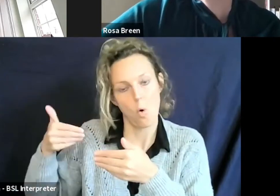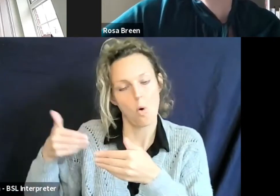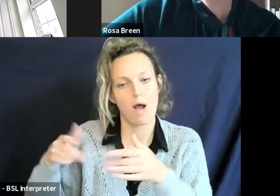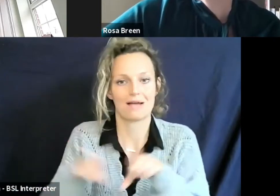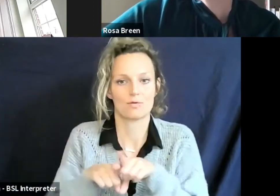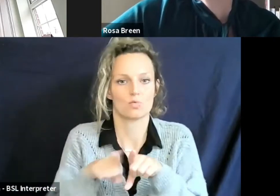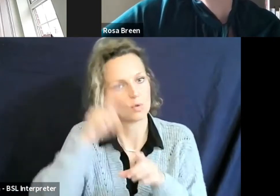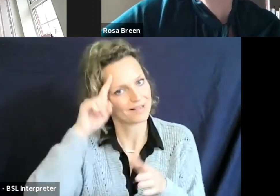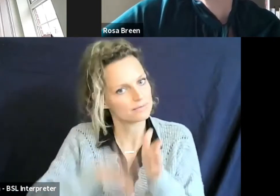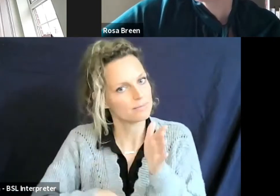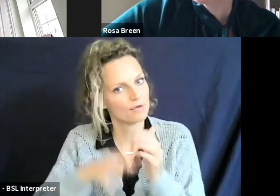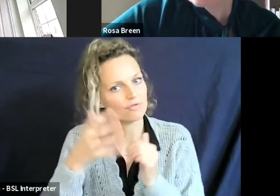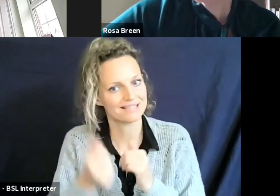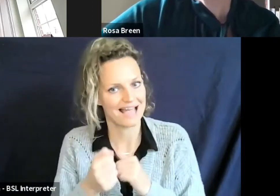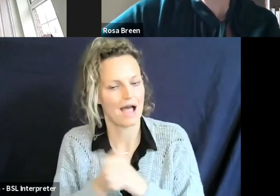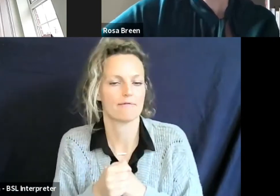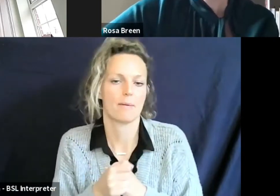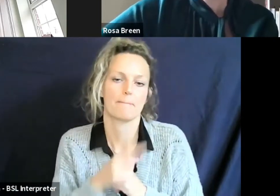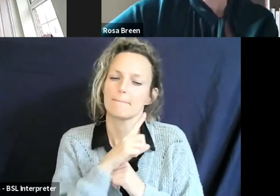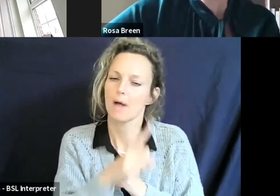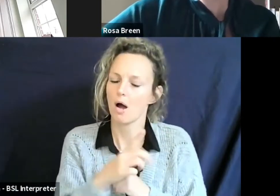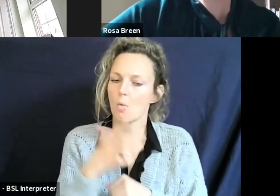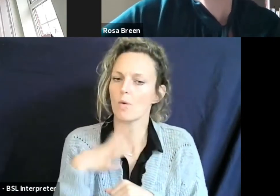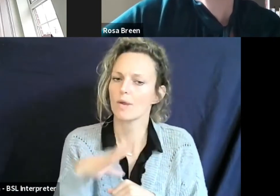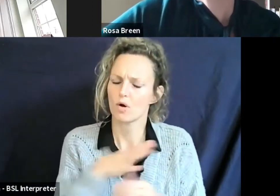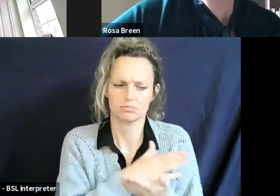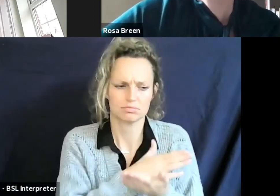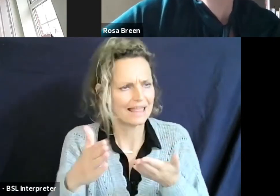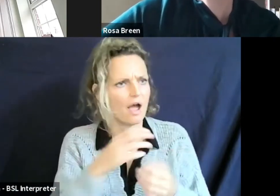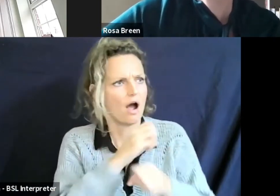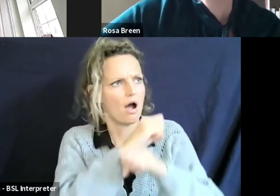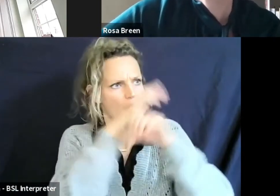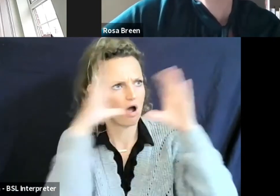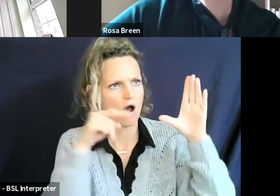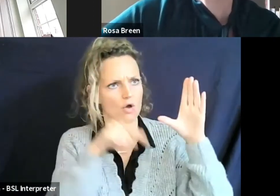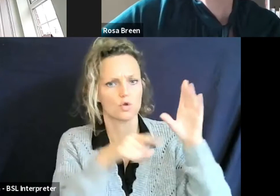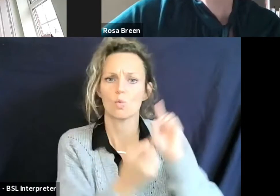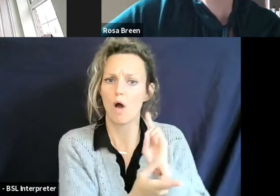anything you have delivered.